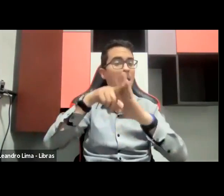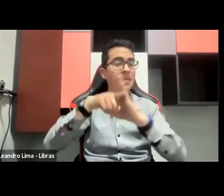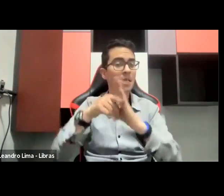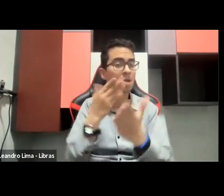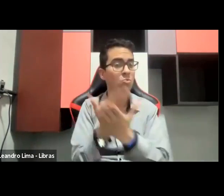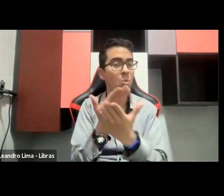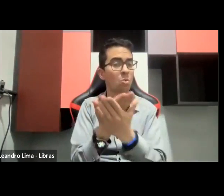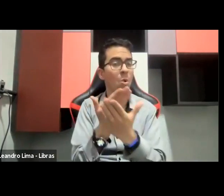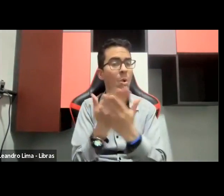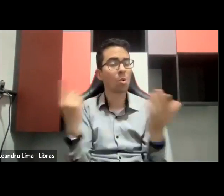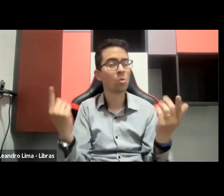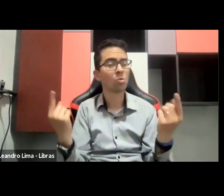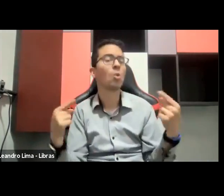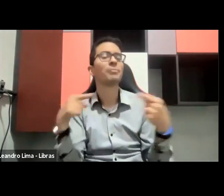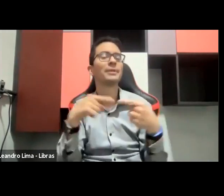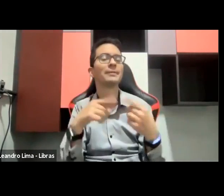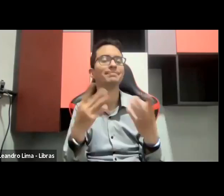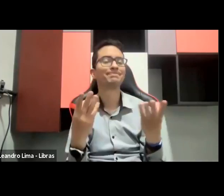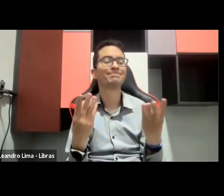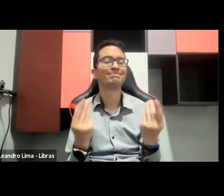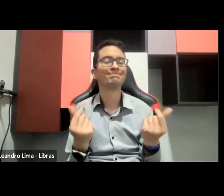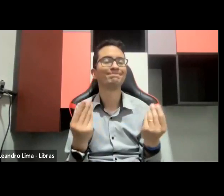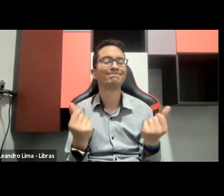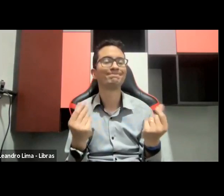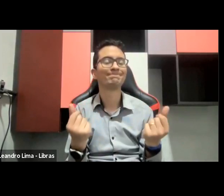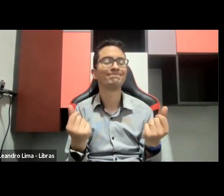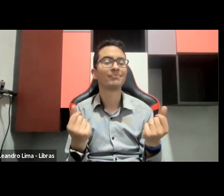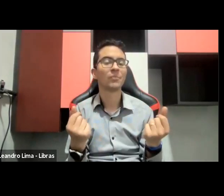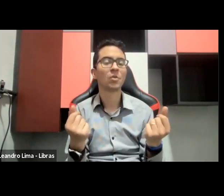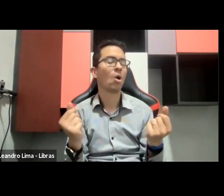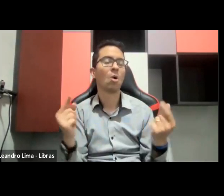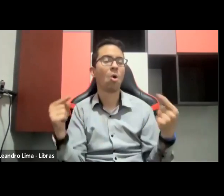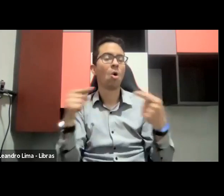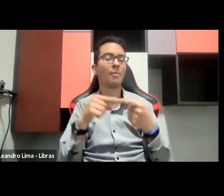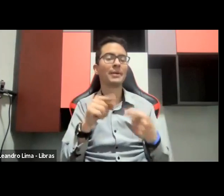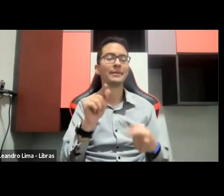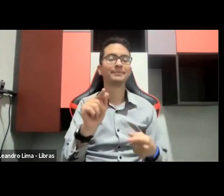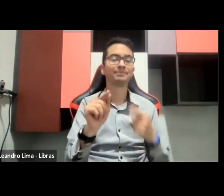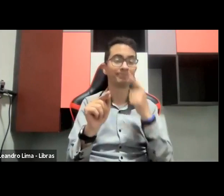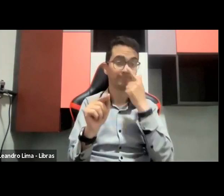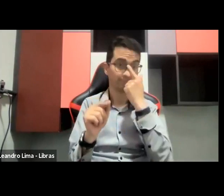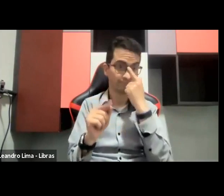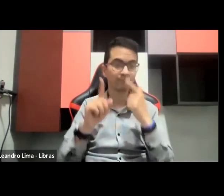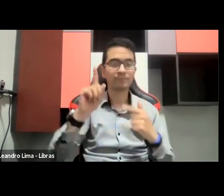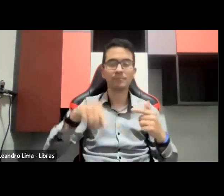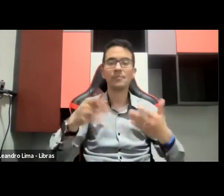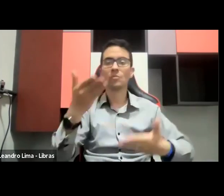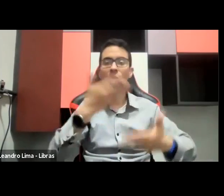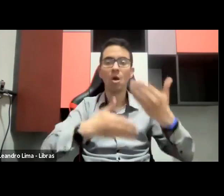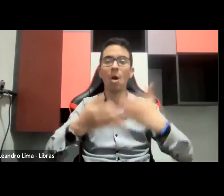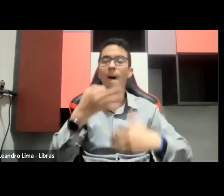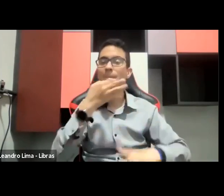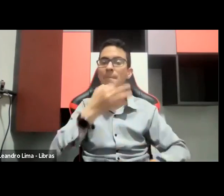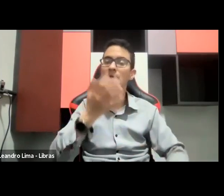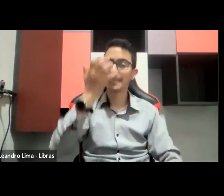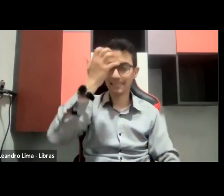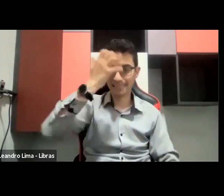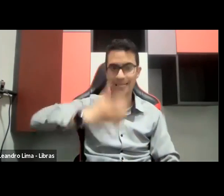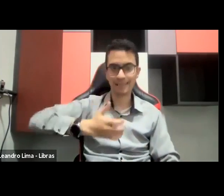to the idea of. critical collaboration in critical collaboration in north a comfortable can lead comfortable collaboration. Many people think that